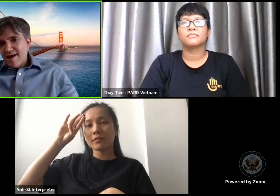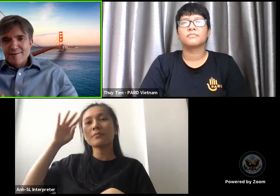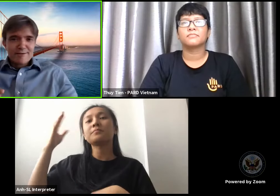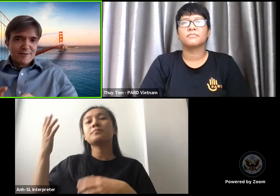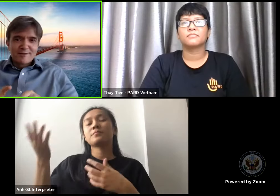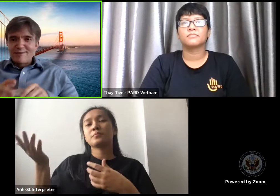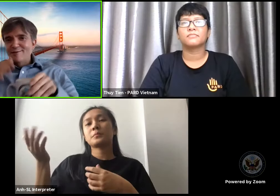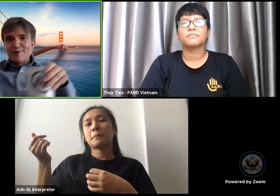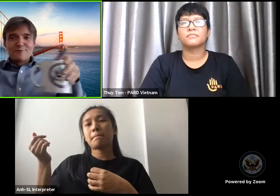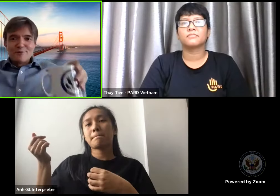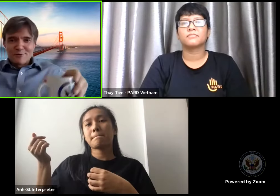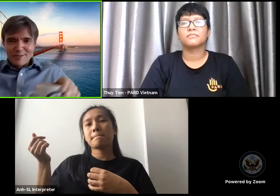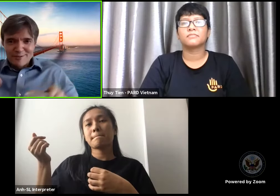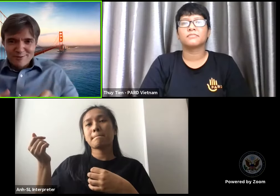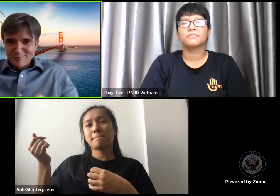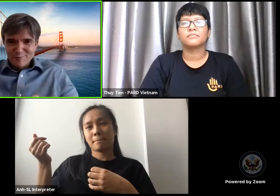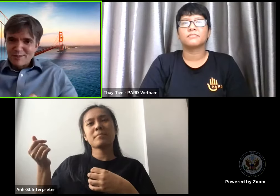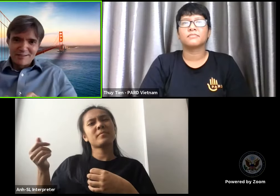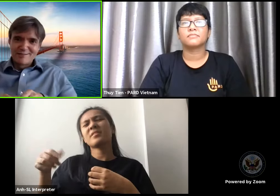And this is a general question because